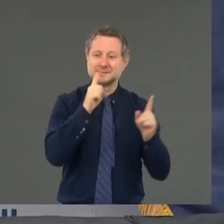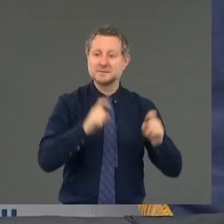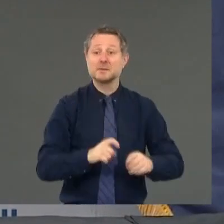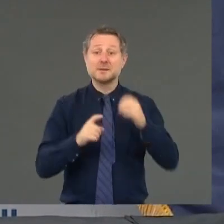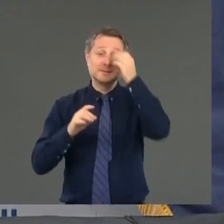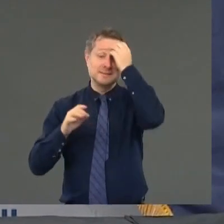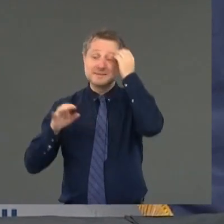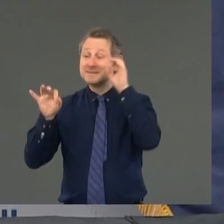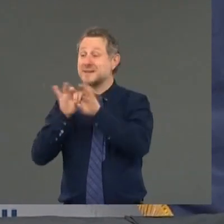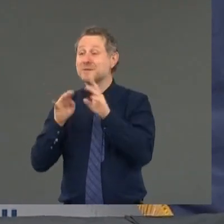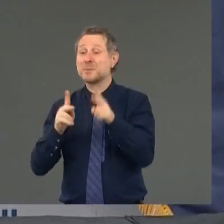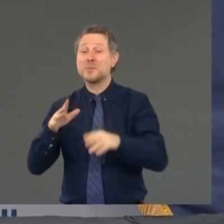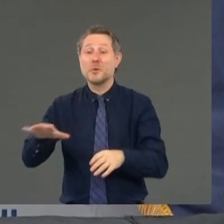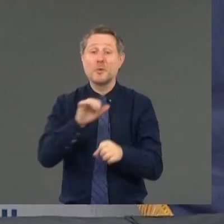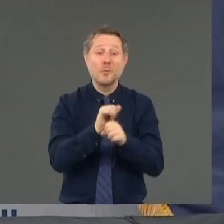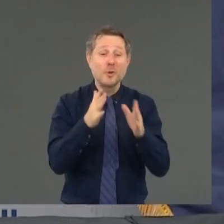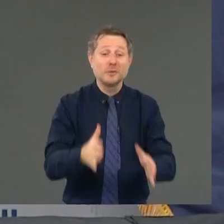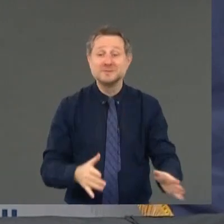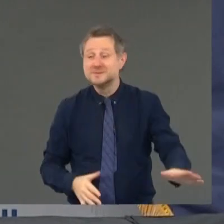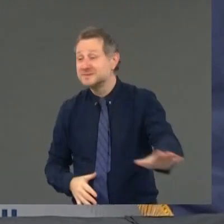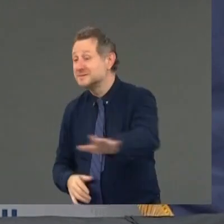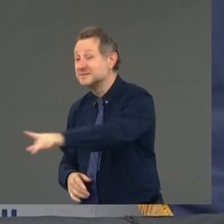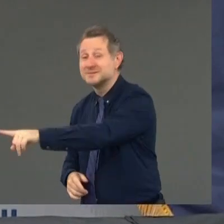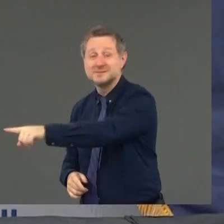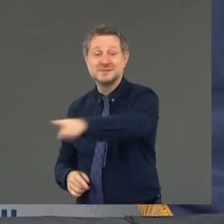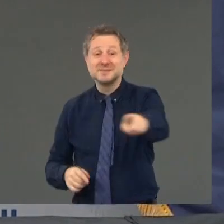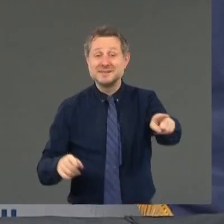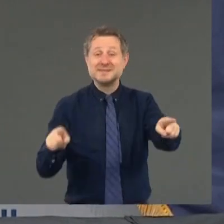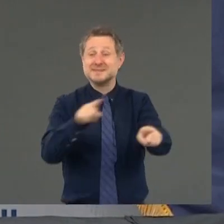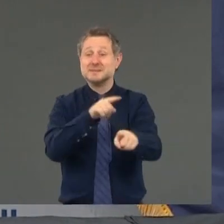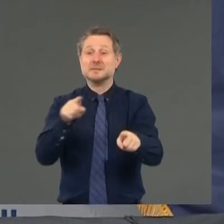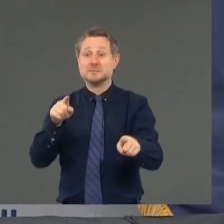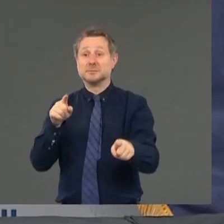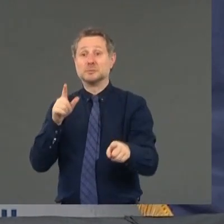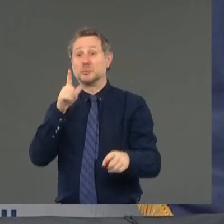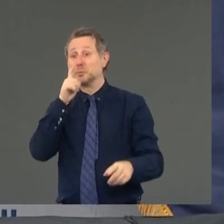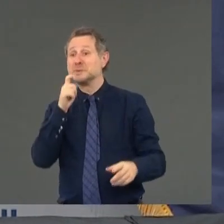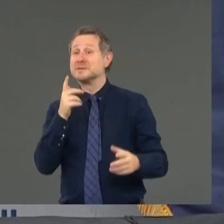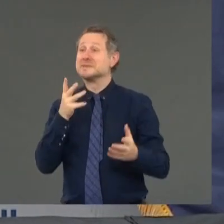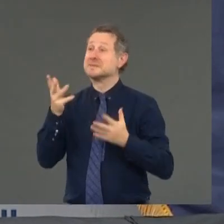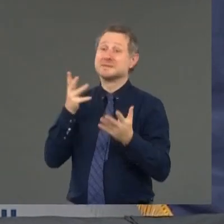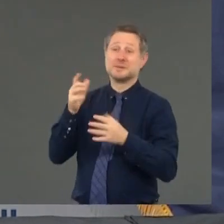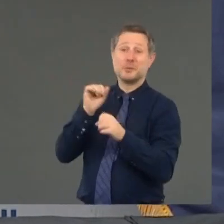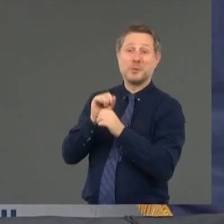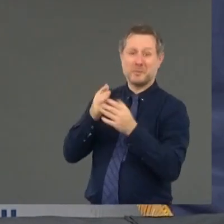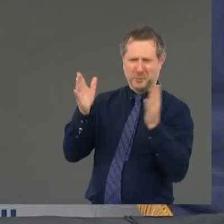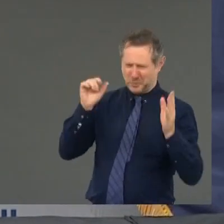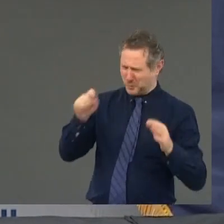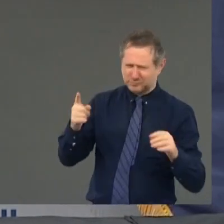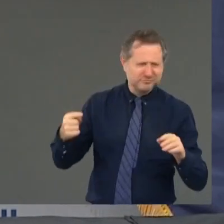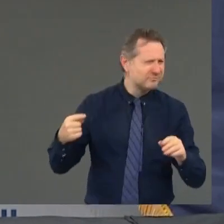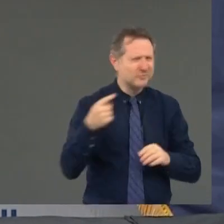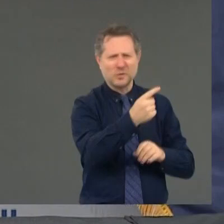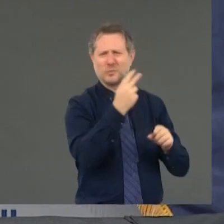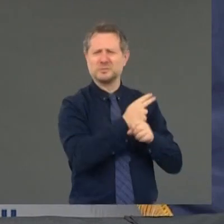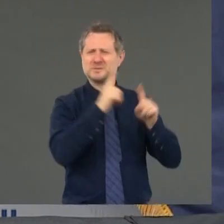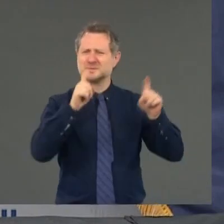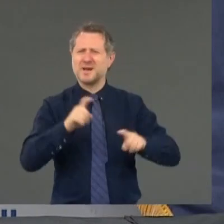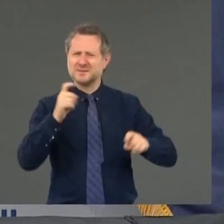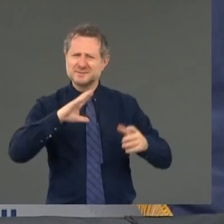WEAR A MASK, GET A TEST.